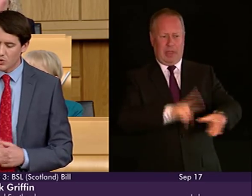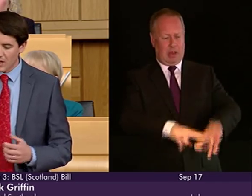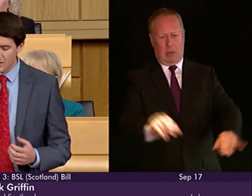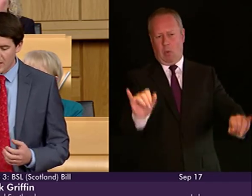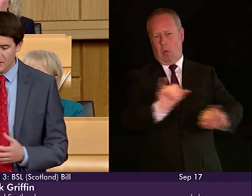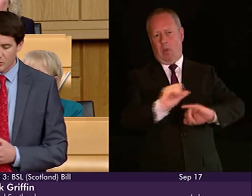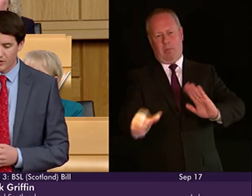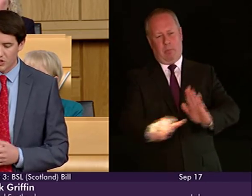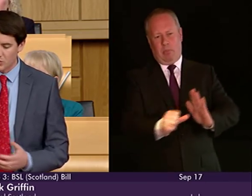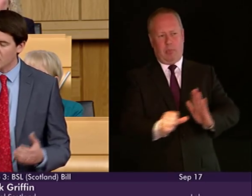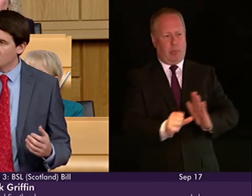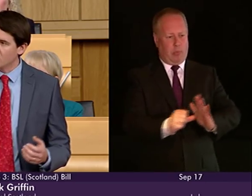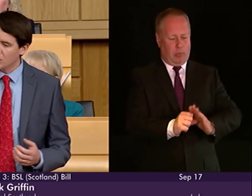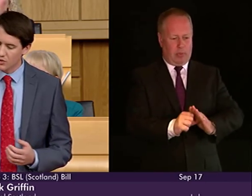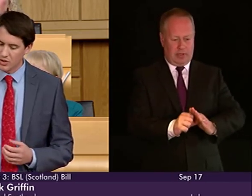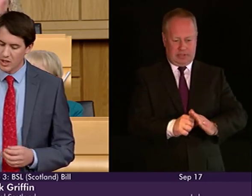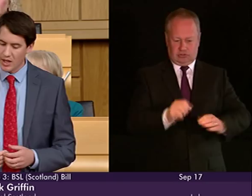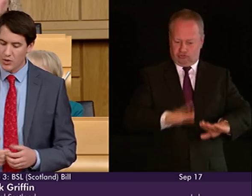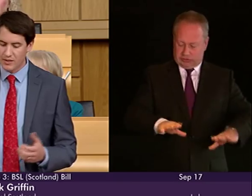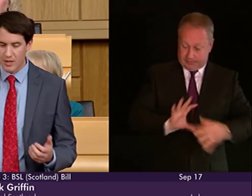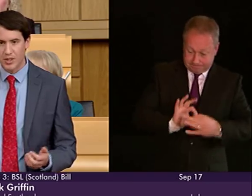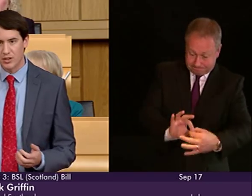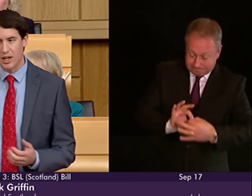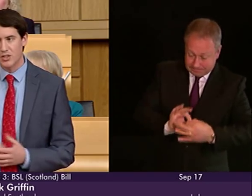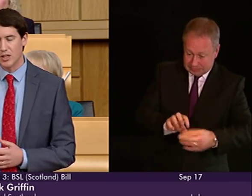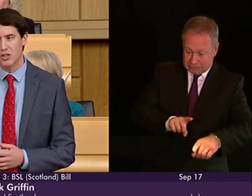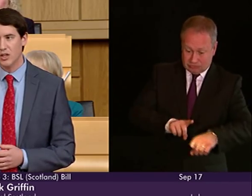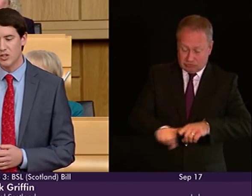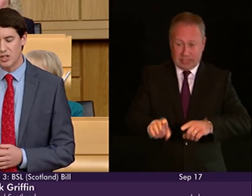how they interacted with their children and grandchildren and how they attempted to access